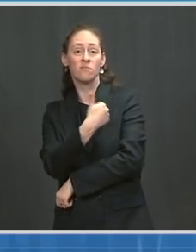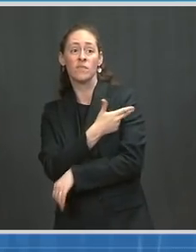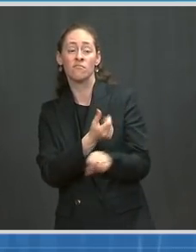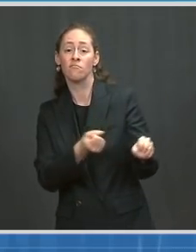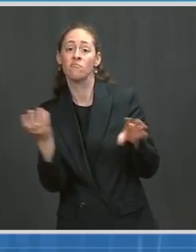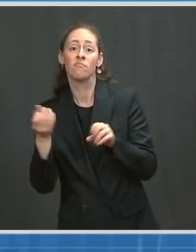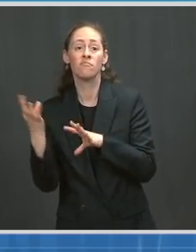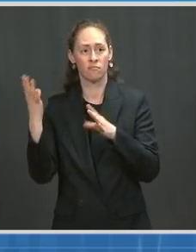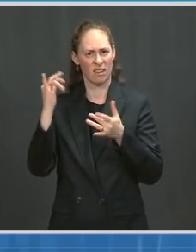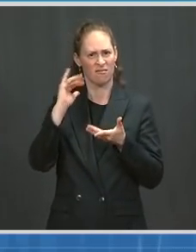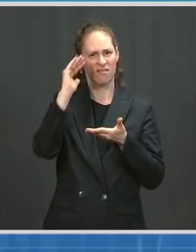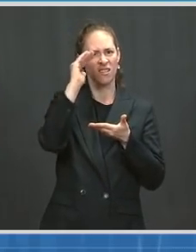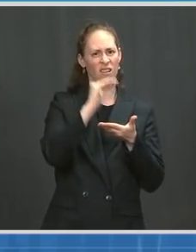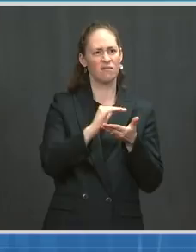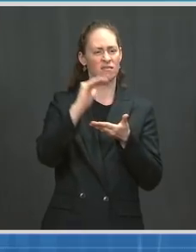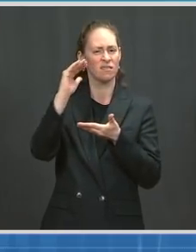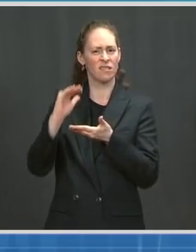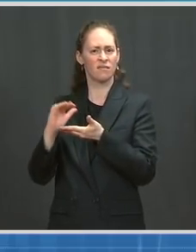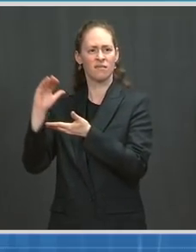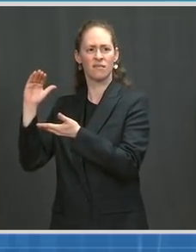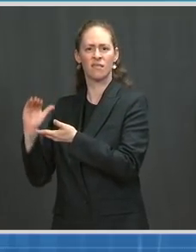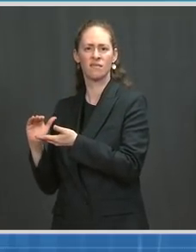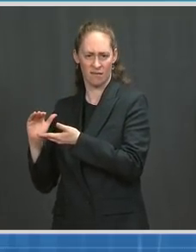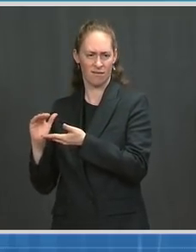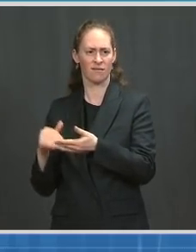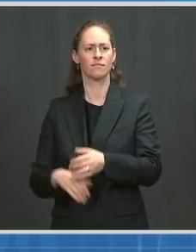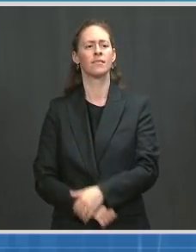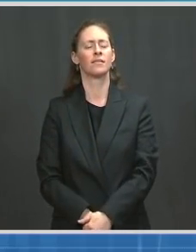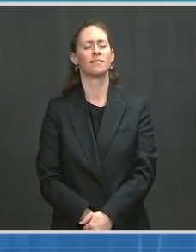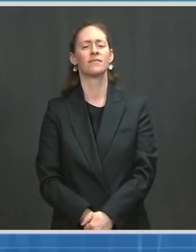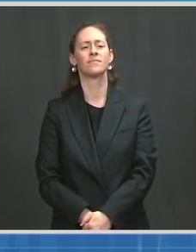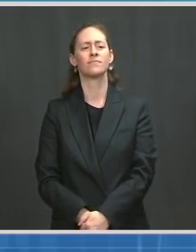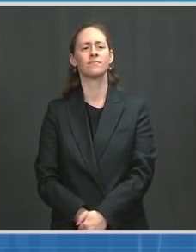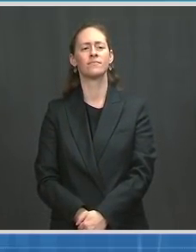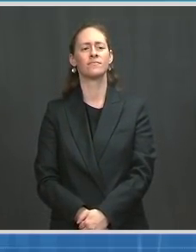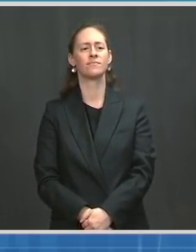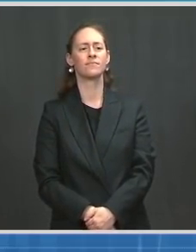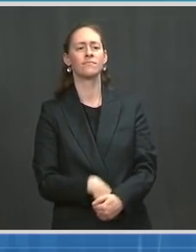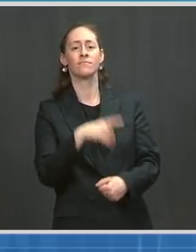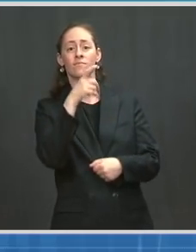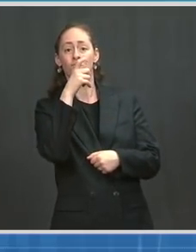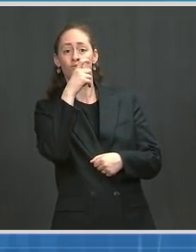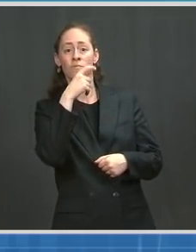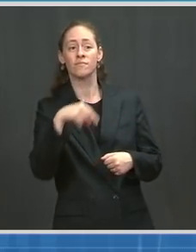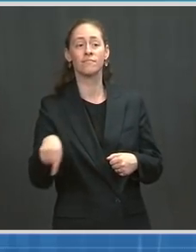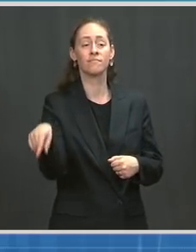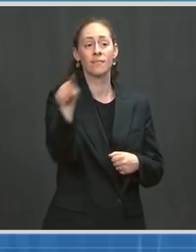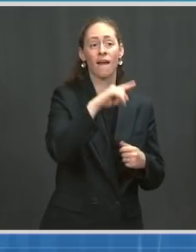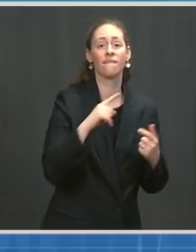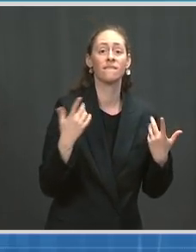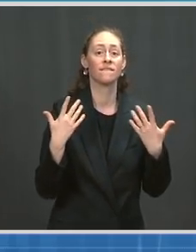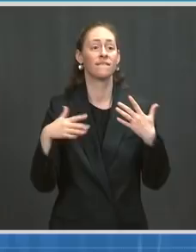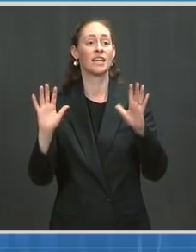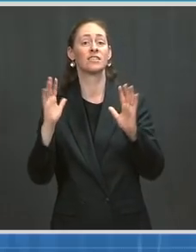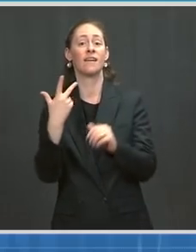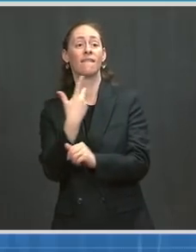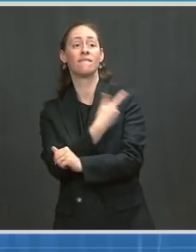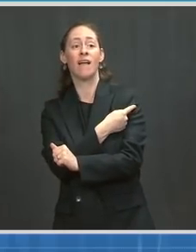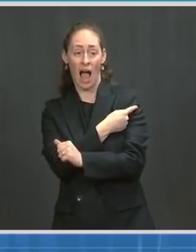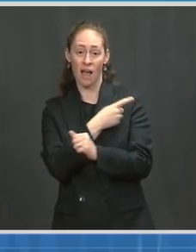significantly reduced, if we keep up the pace of vaccinations. Many Americans have still not gotten vaccinated --